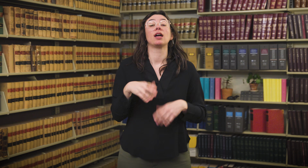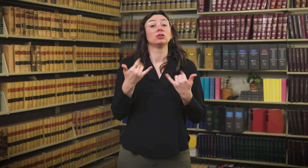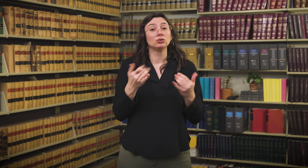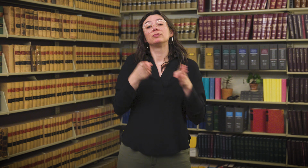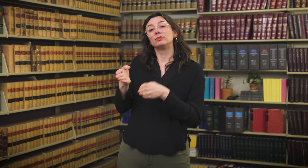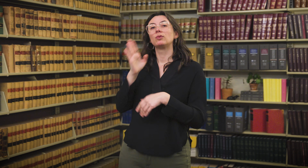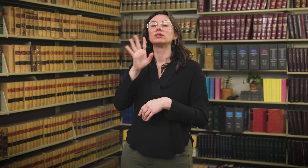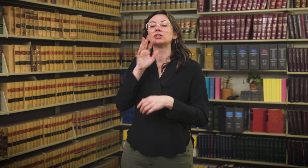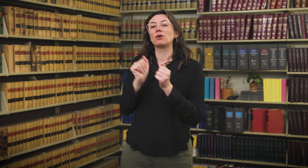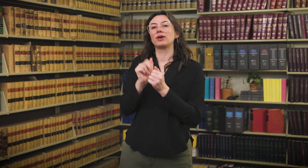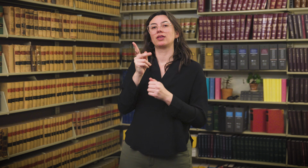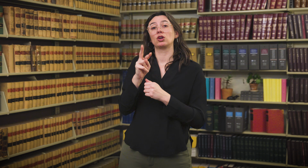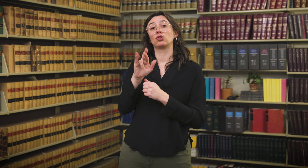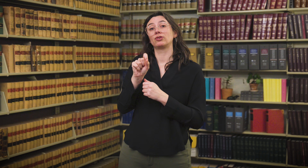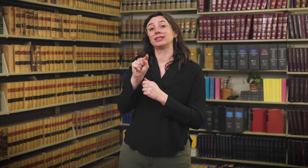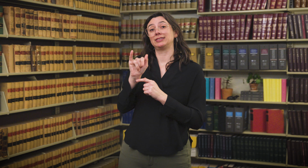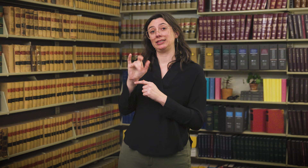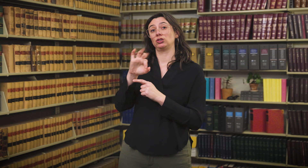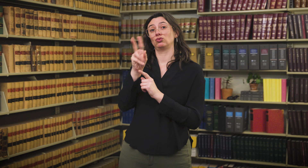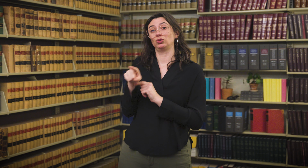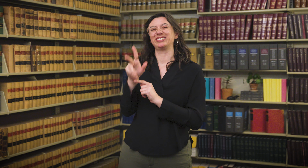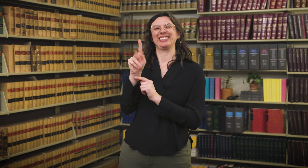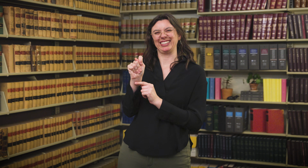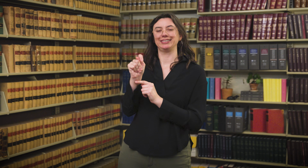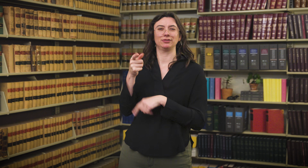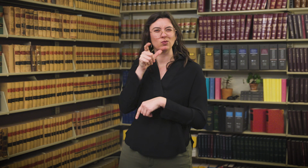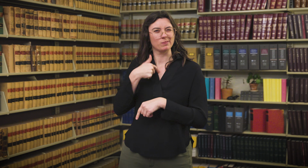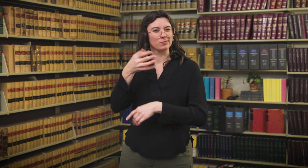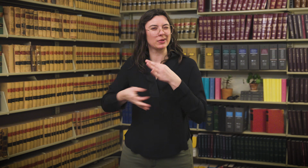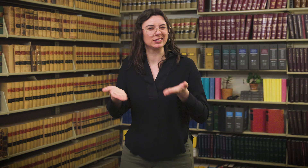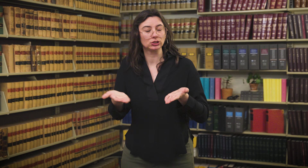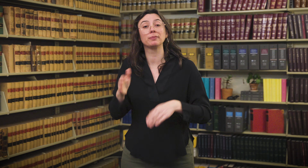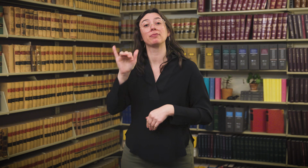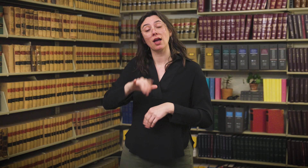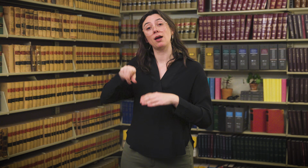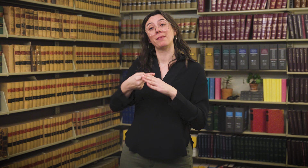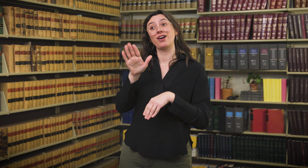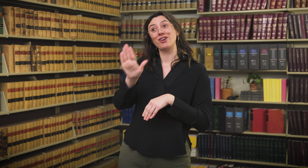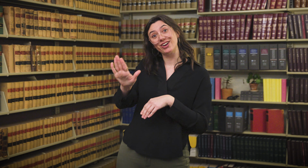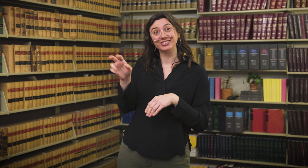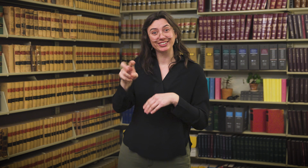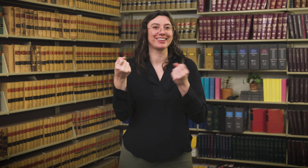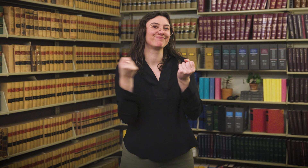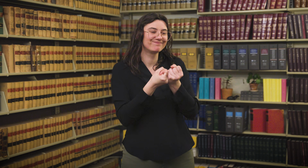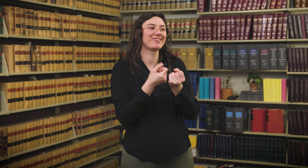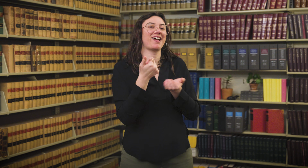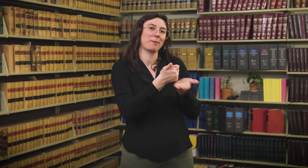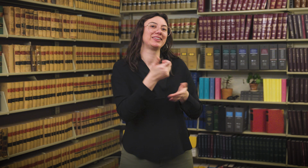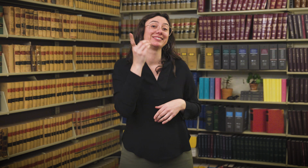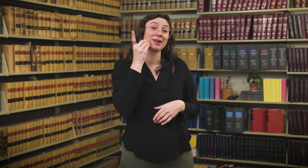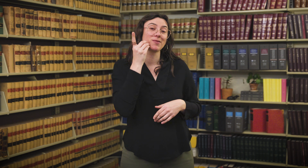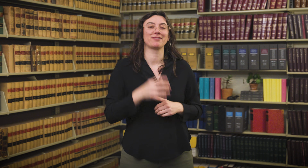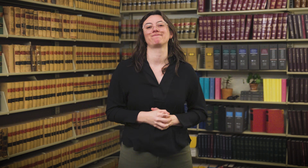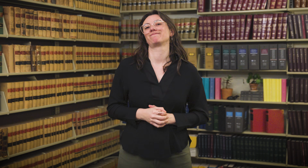We’ll also talk with her lawyer in that case, Kristi Cruz, who was my predecessor at Northwest Justice Project, about her journey advocating for Debra.